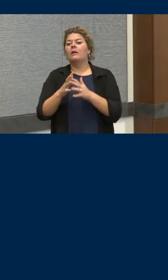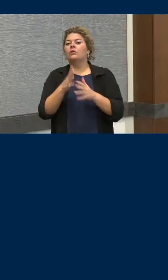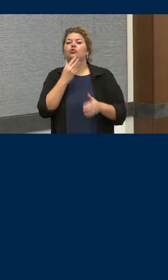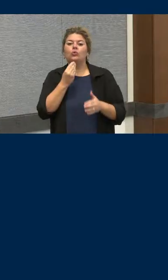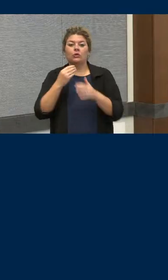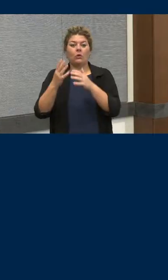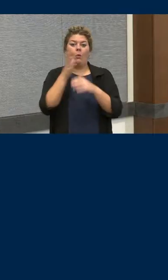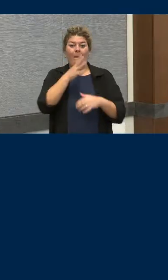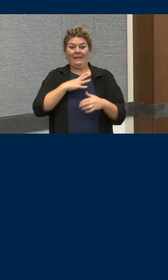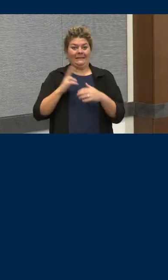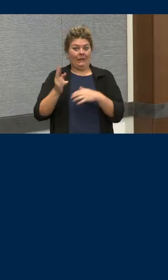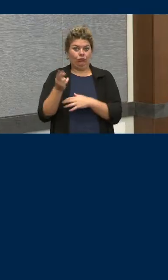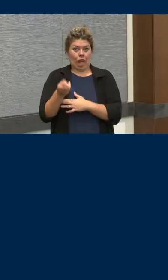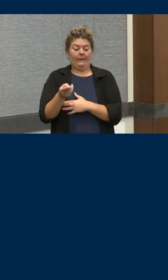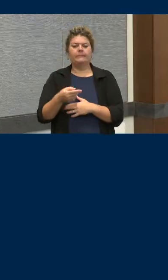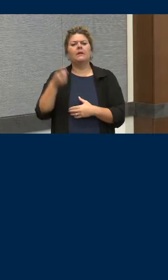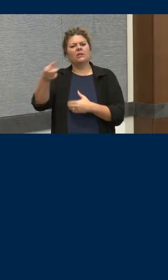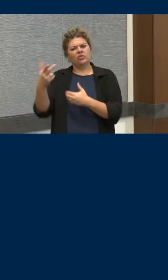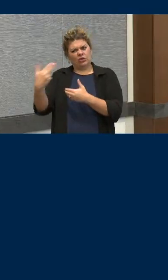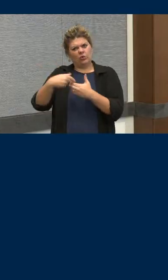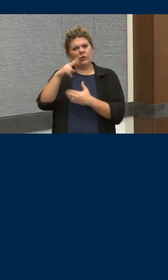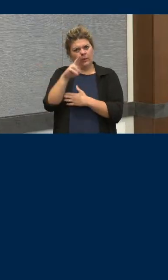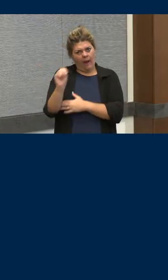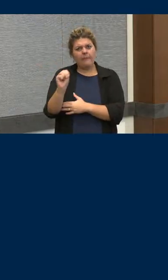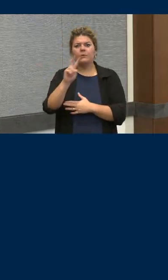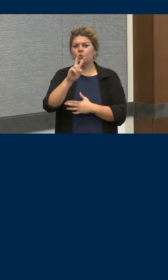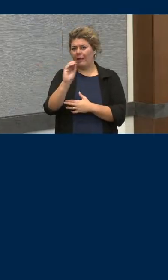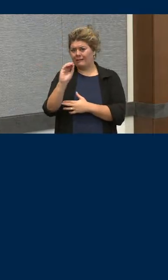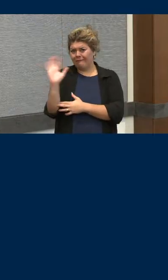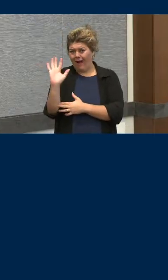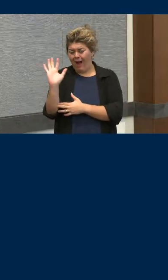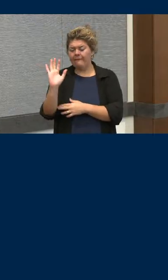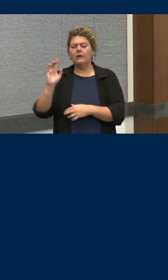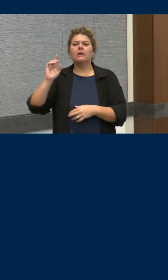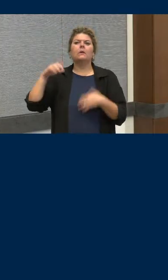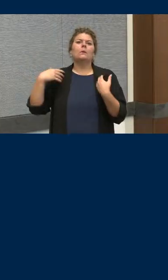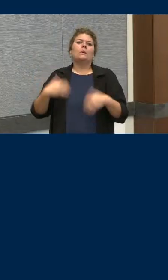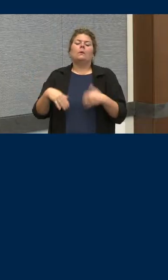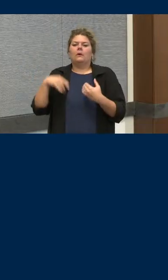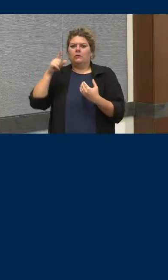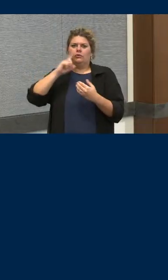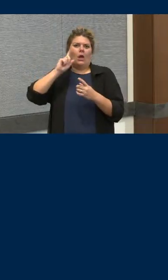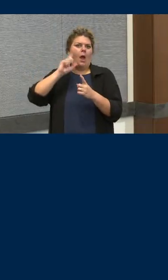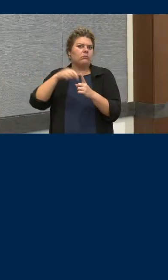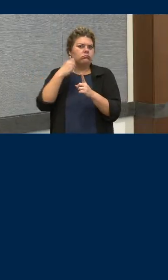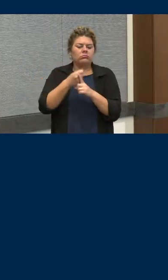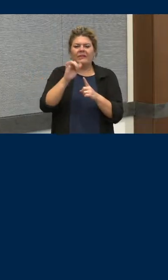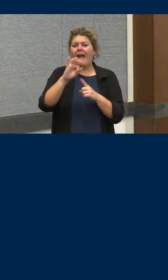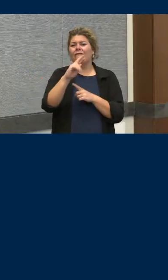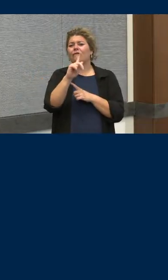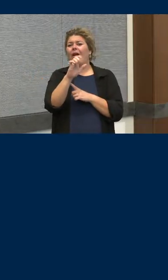joining U-M in 2005, she has transformed the Frankel Center